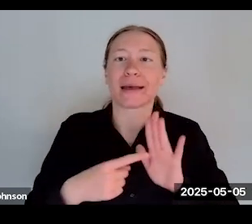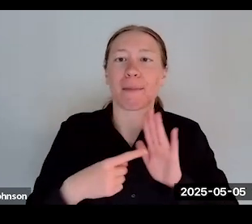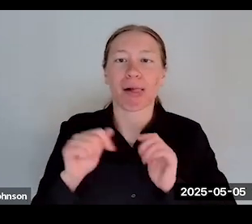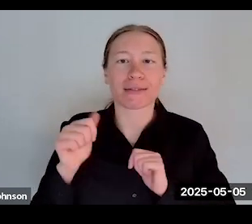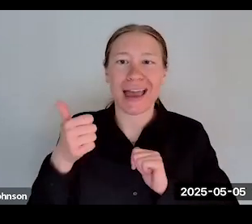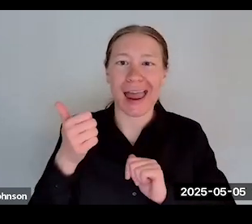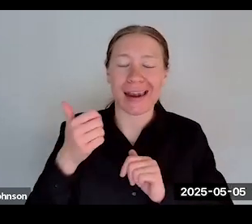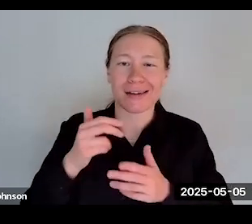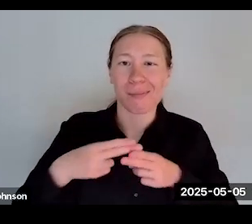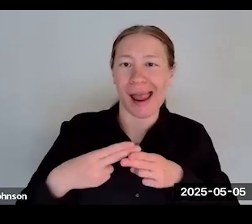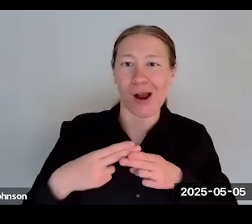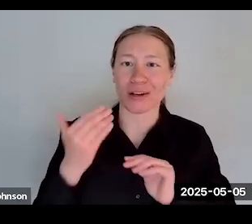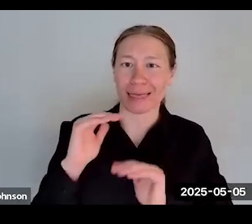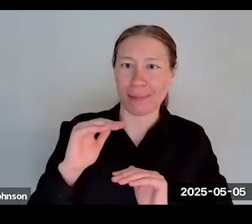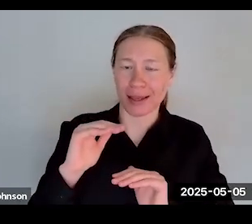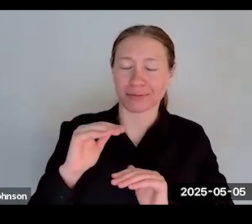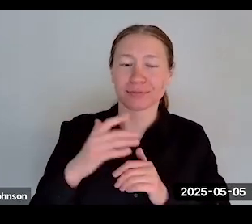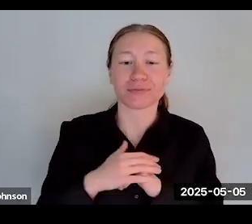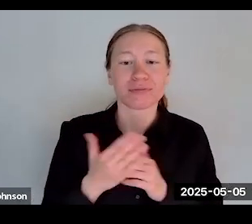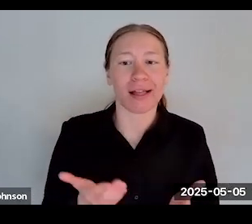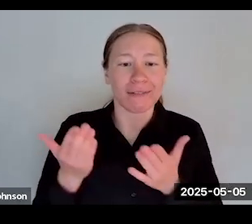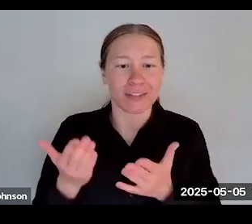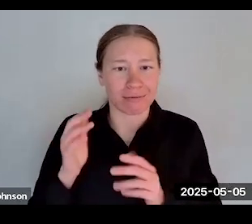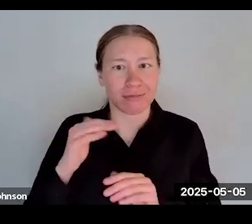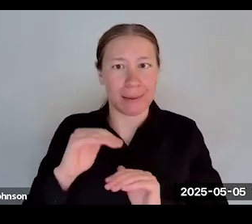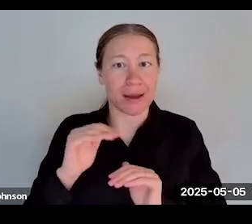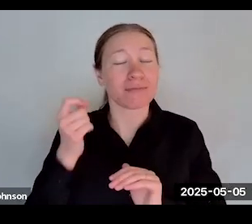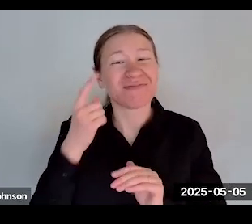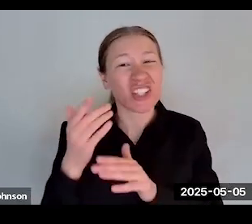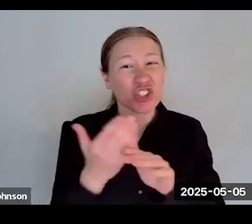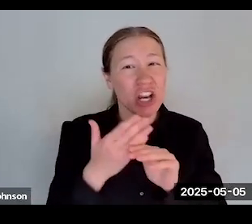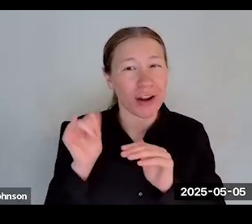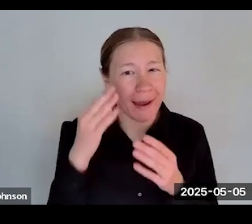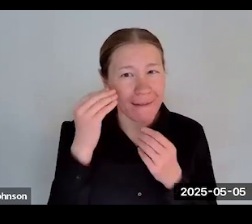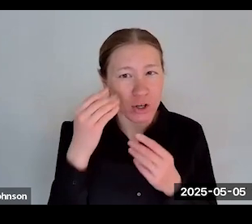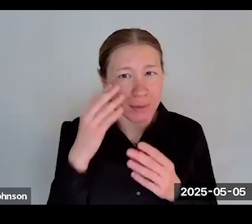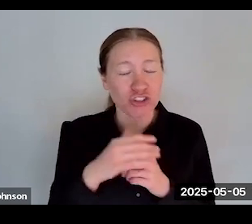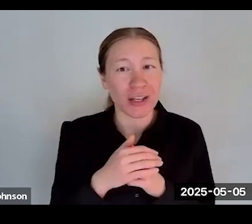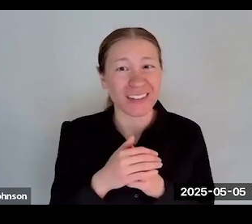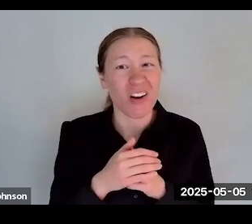But sharing that an employee has an accommodation is also sharing the employee's private disability information,